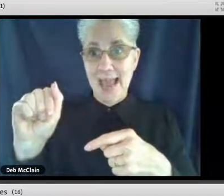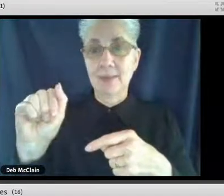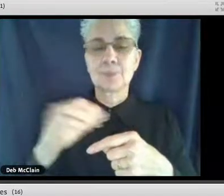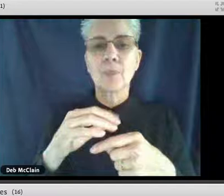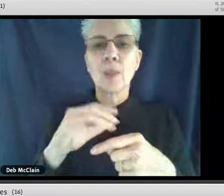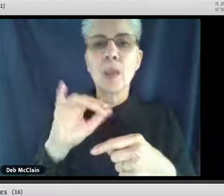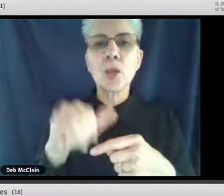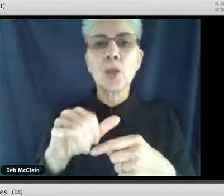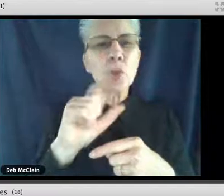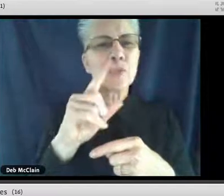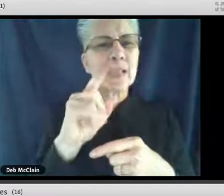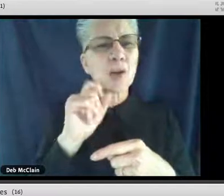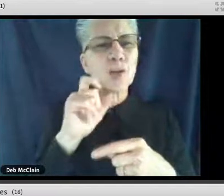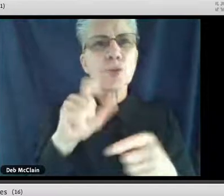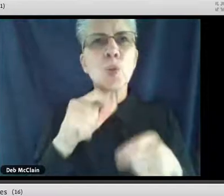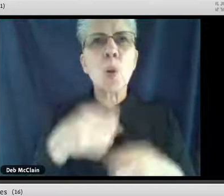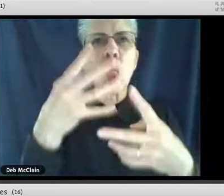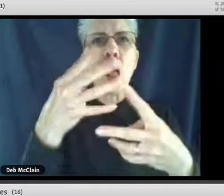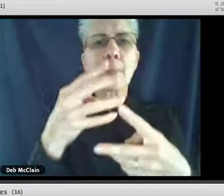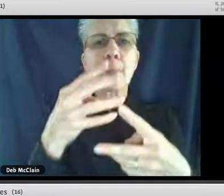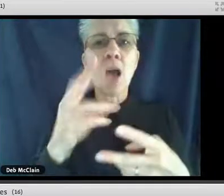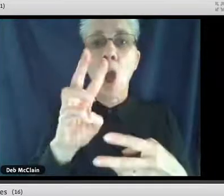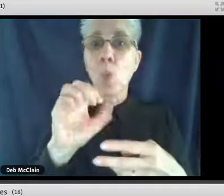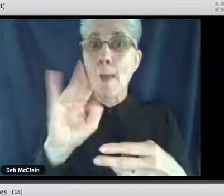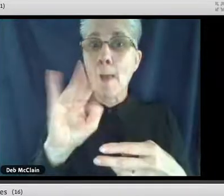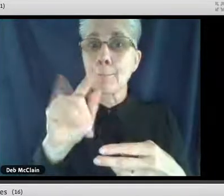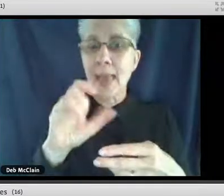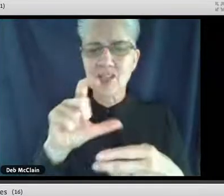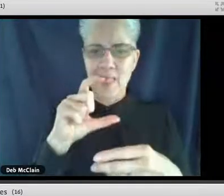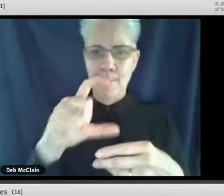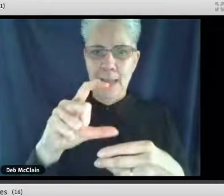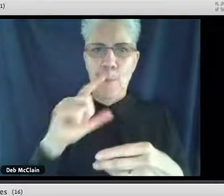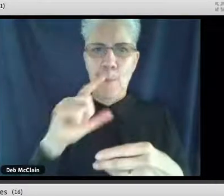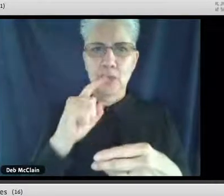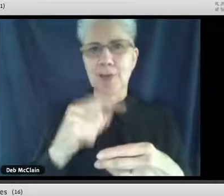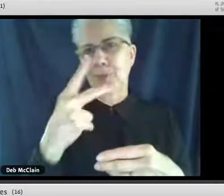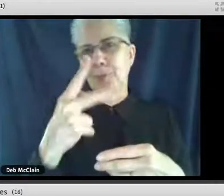You know, when you go to a web page and that middle image has, like, three or four dots here